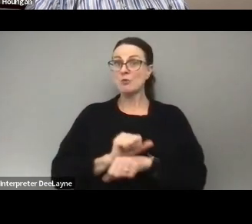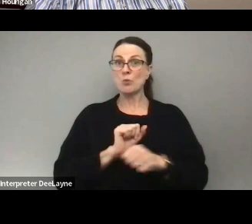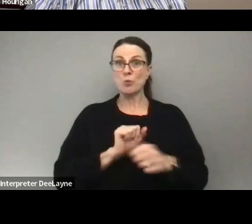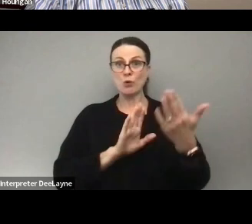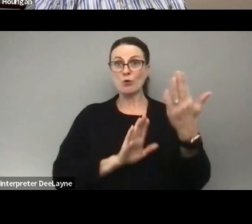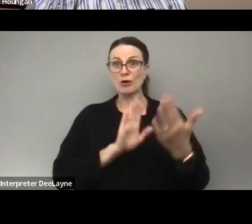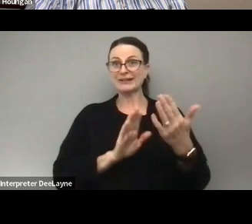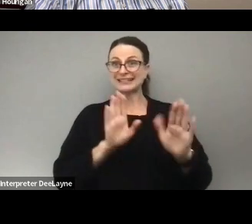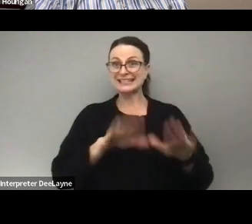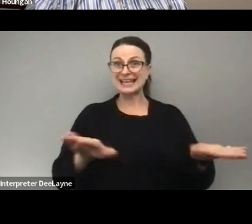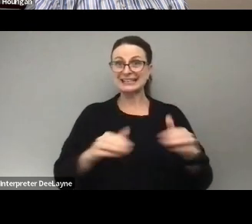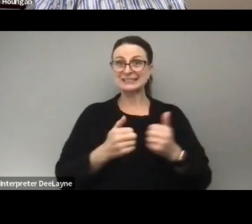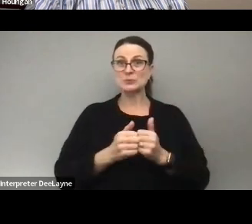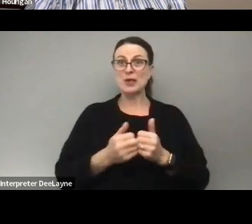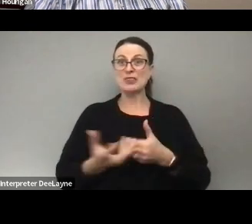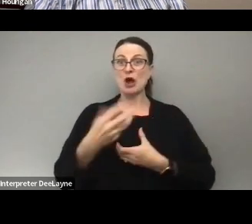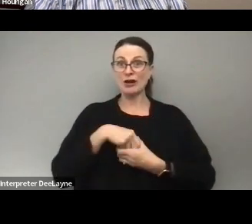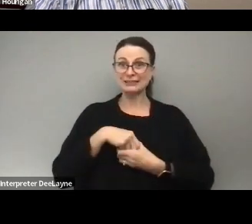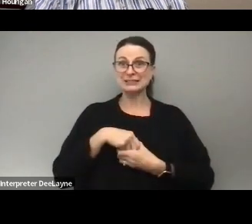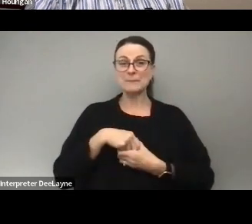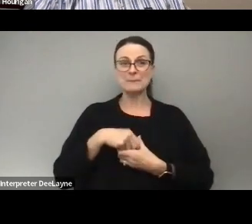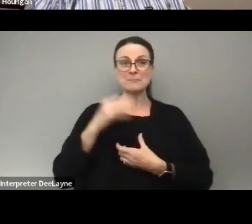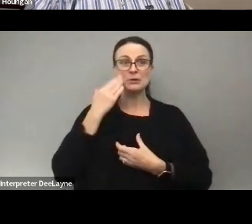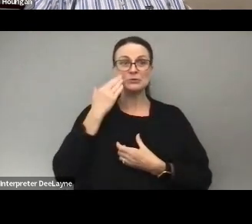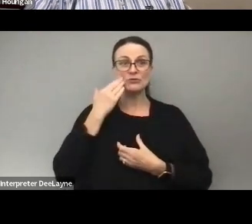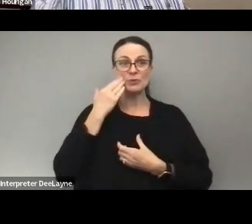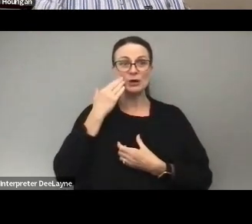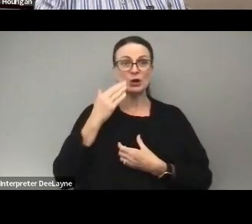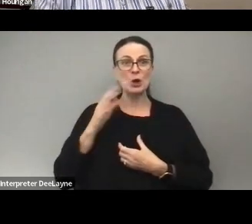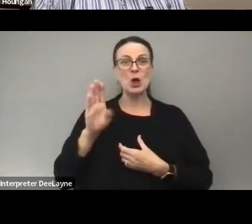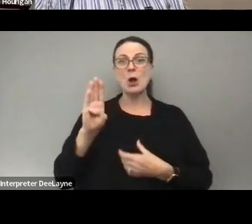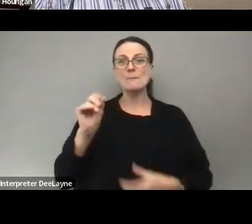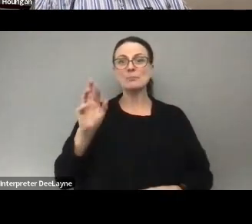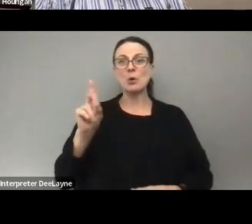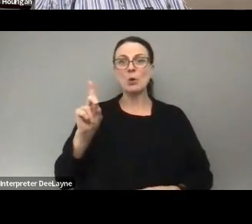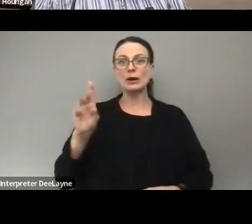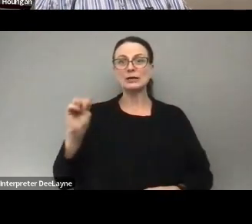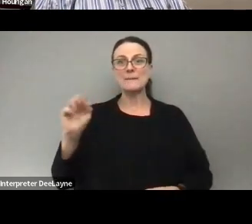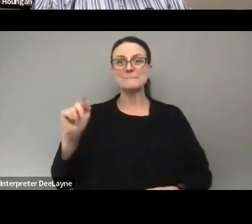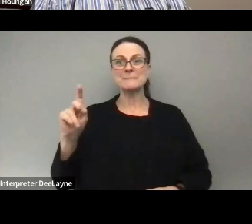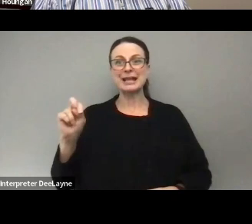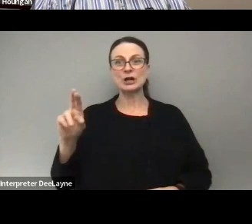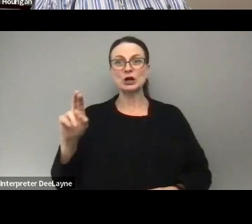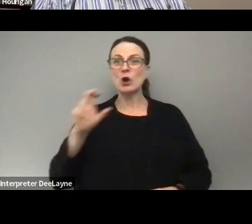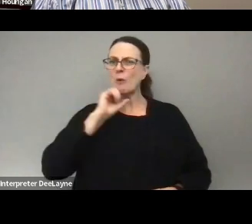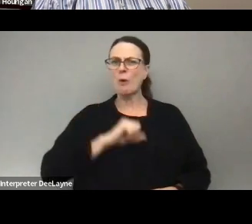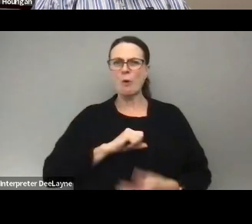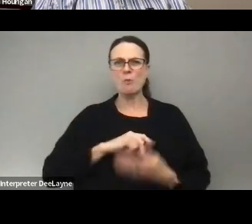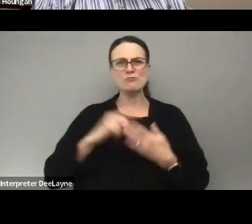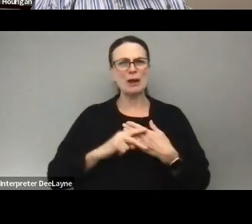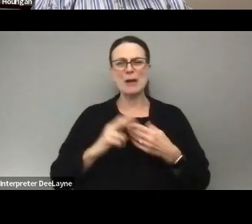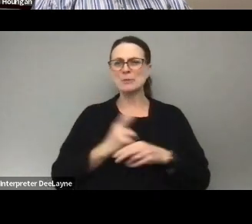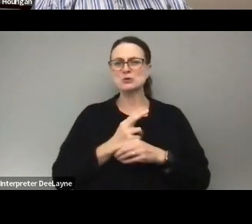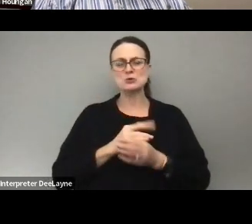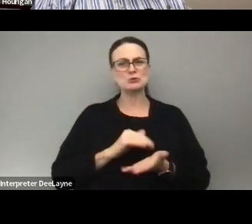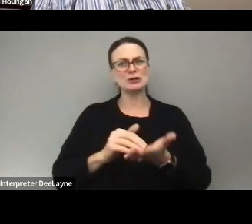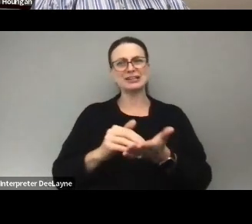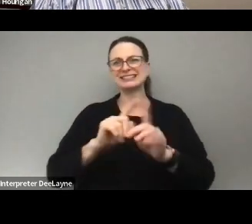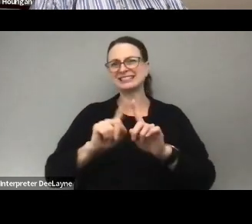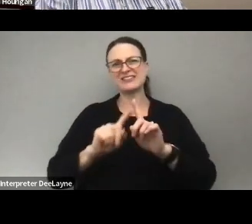And I don't know if you've are familiar with Boardmaker. Boardmaker is a very old program, but it's still very used and there's versions, different versions of Boardmaker.